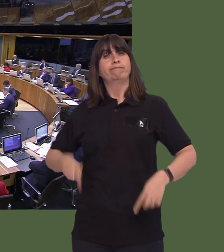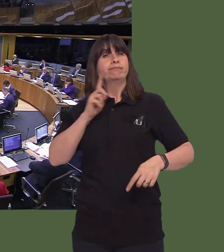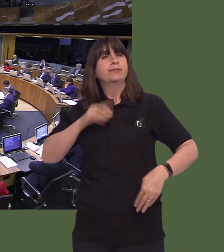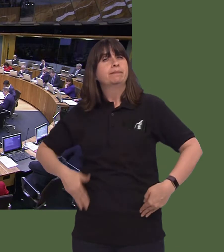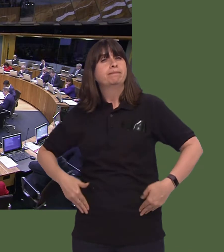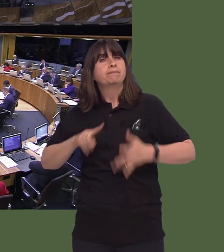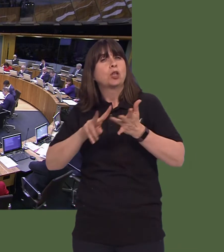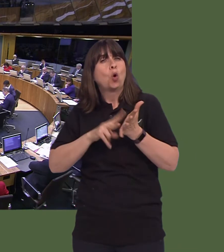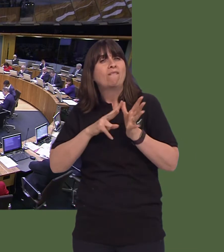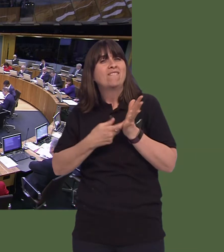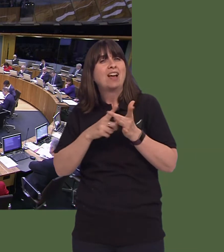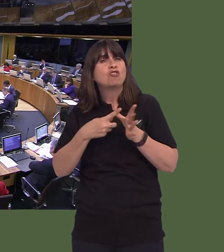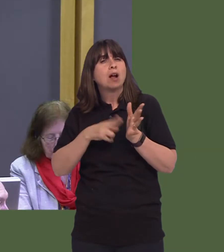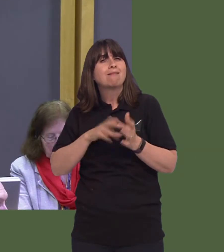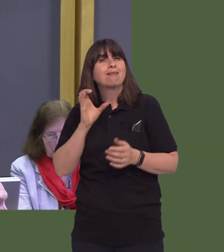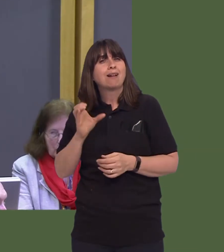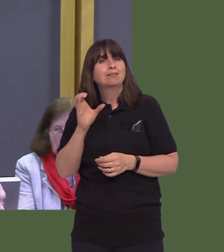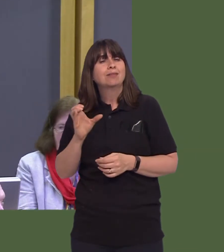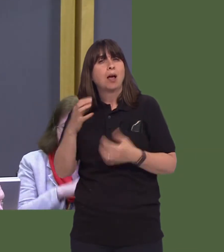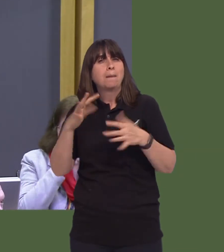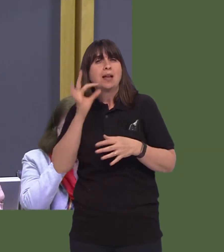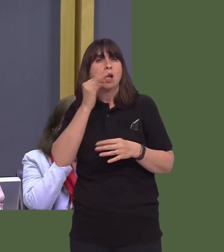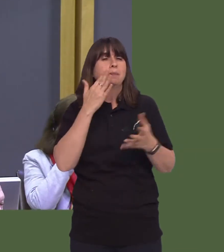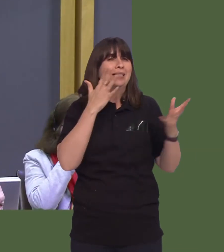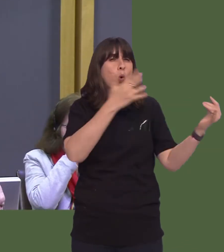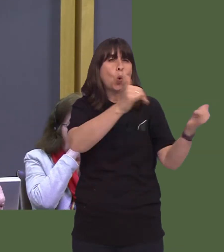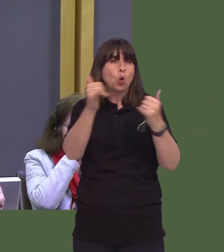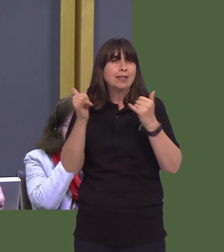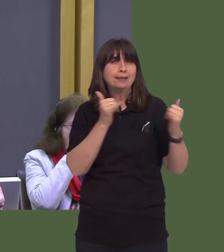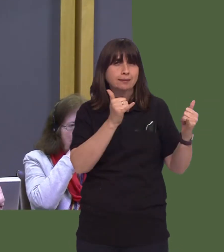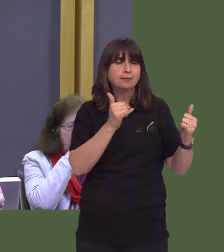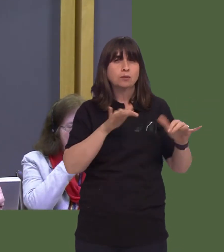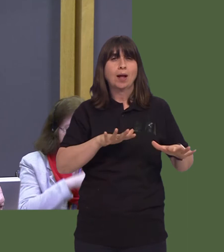cenedlaethol o ganser yr ofari yng Nghymru? OAQ52133 Carwyn Jones AM: Tthe clinical audit and outcome